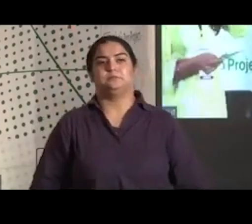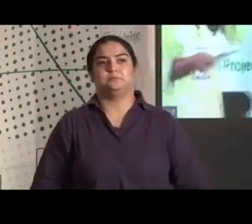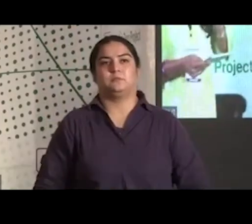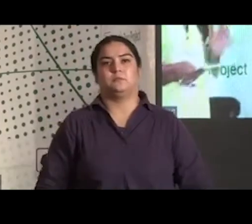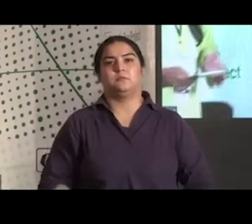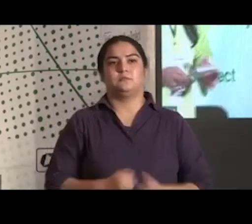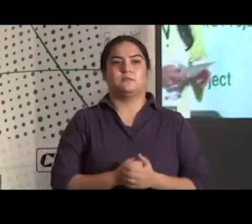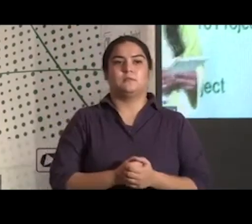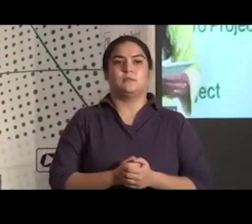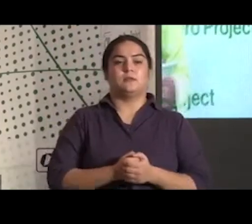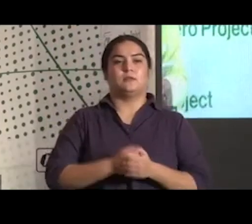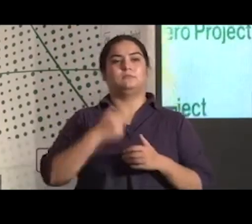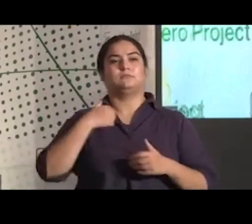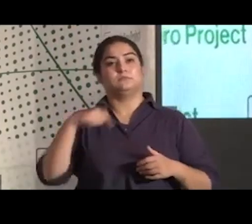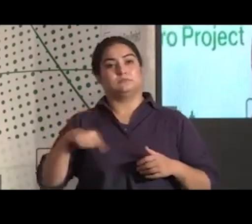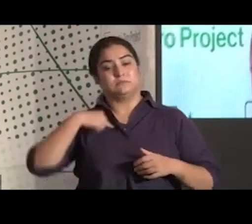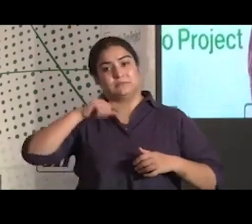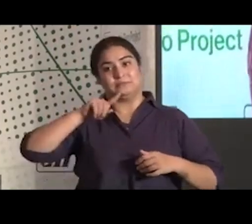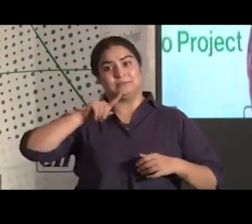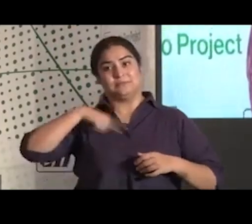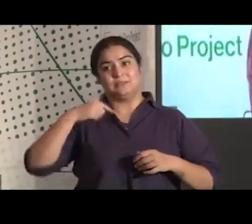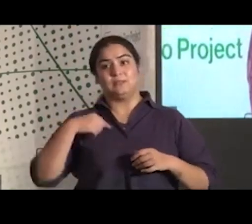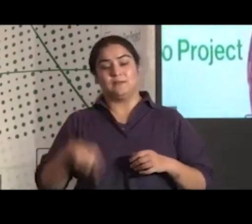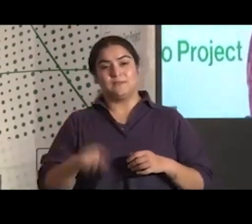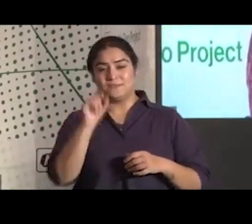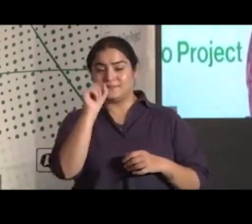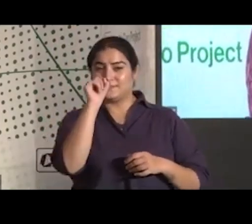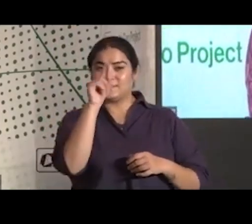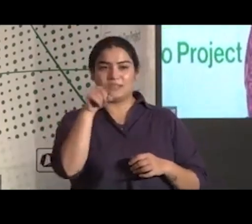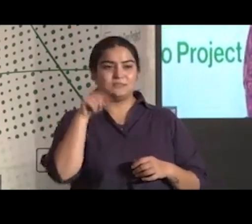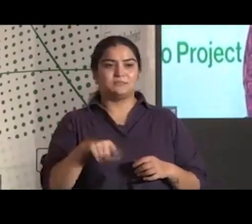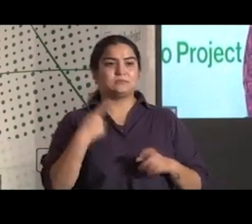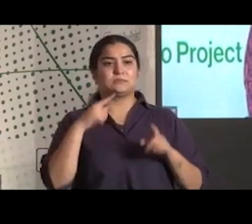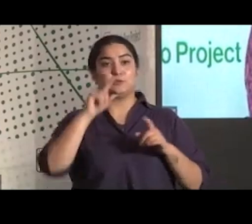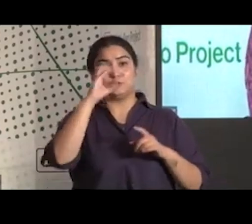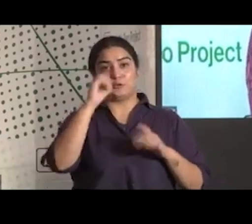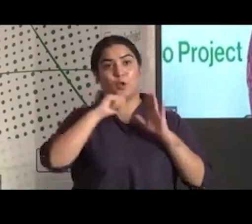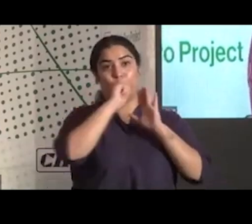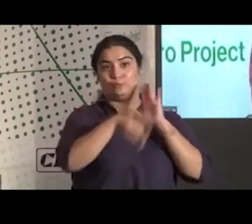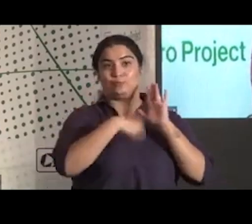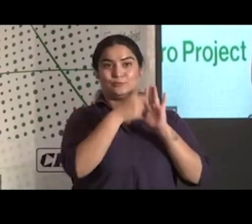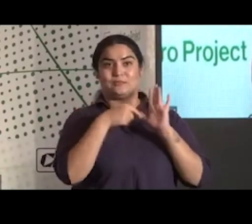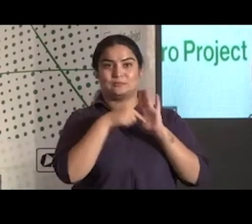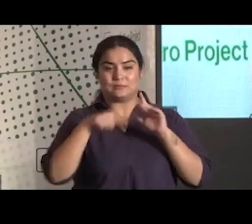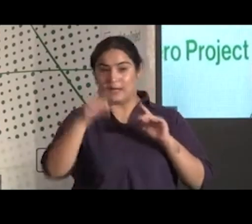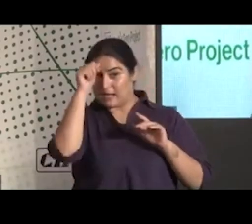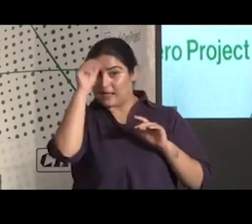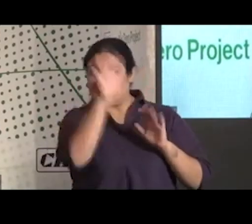On behalf of the first Zero Project India team,